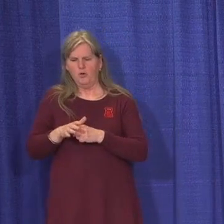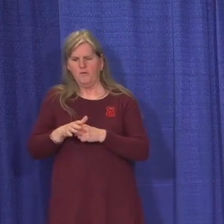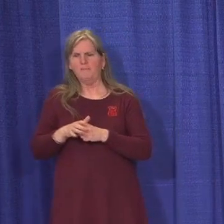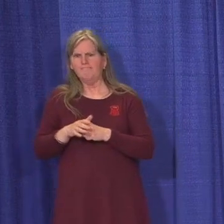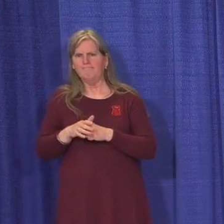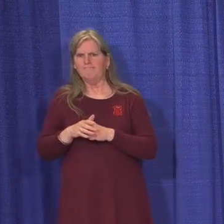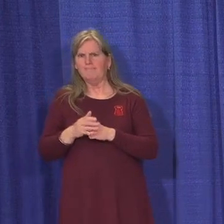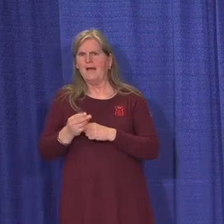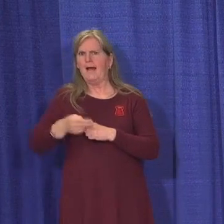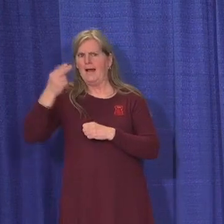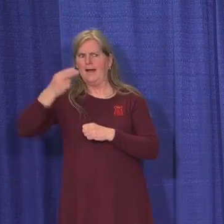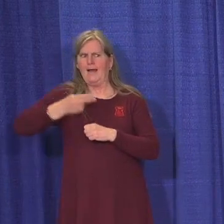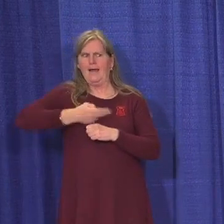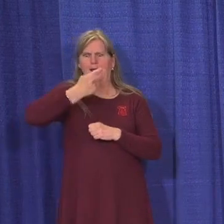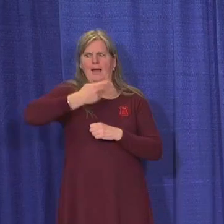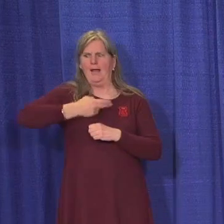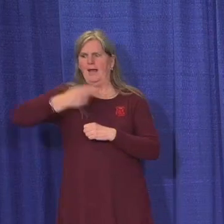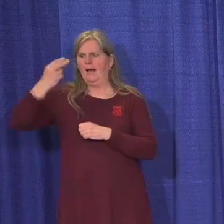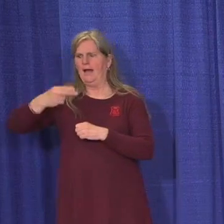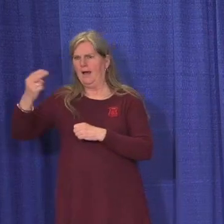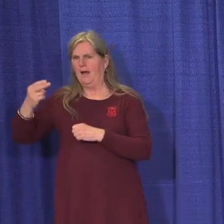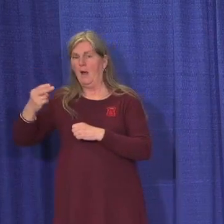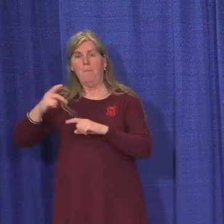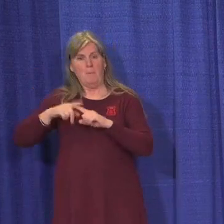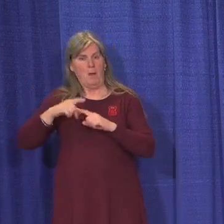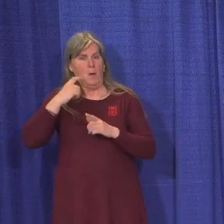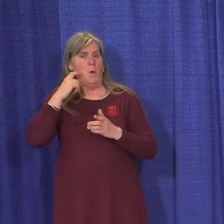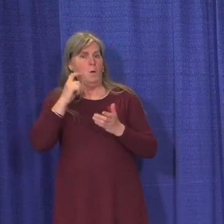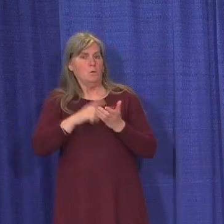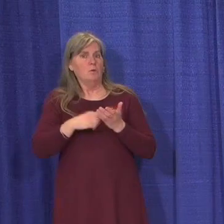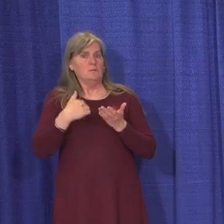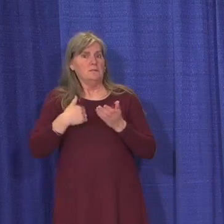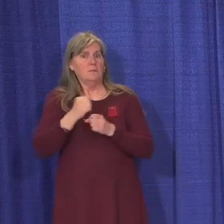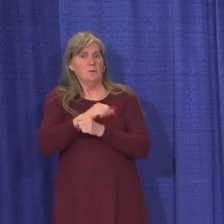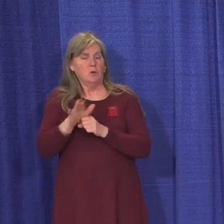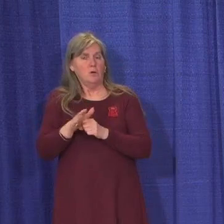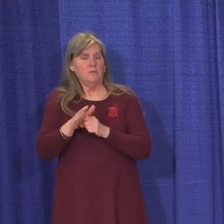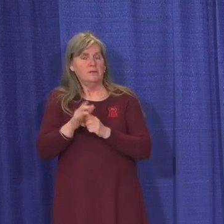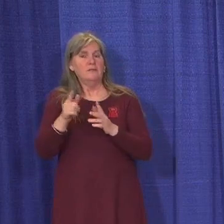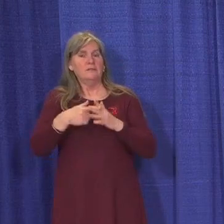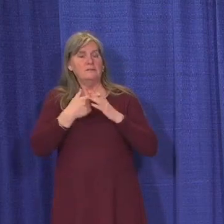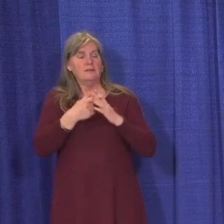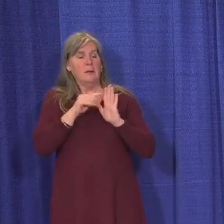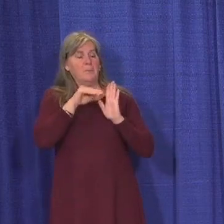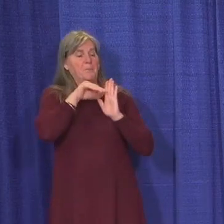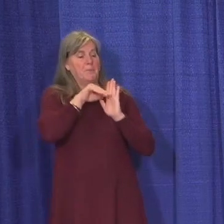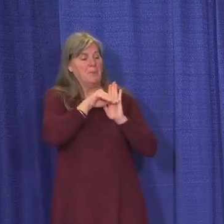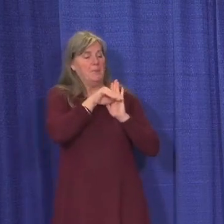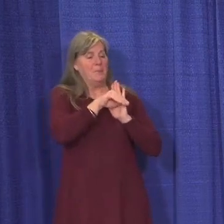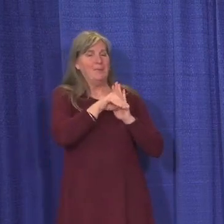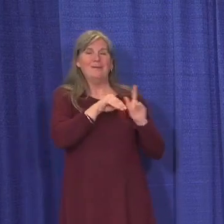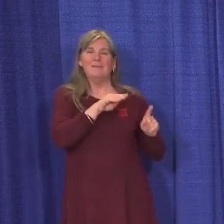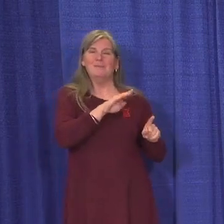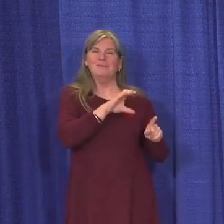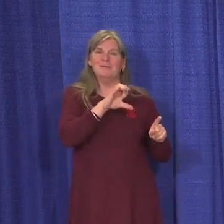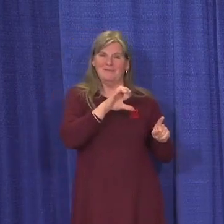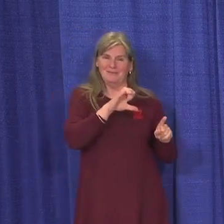Windows can be open more and more to increase ventilation and more time can be spent outdoors.